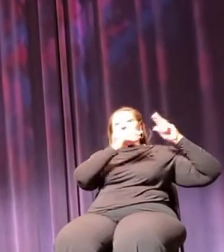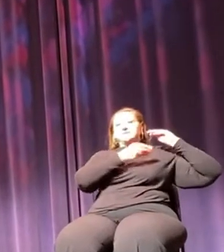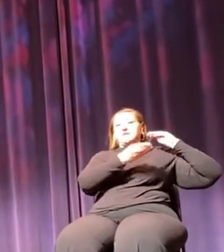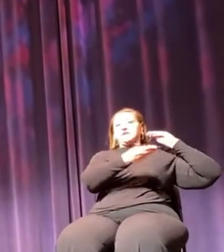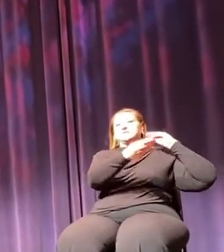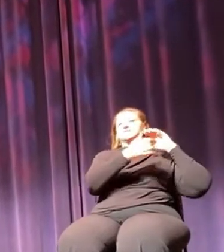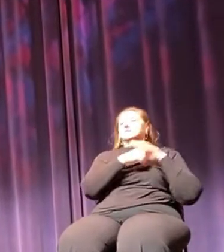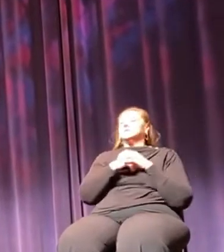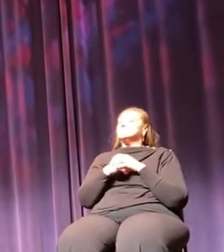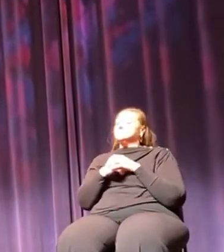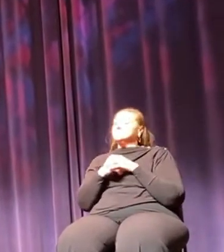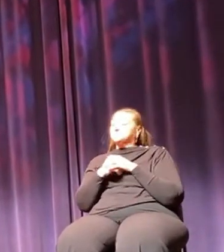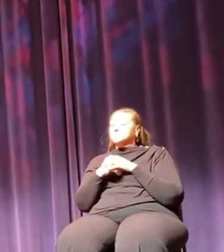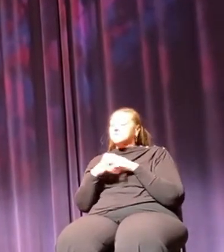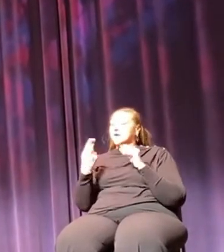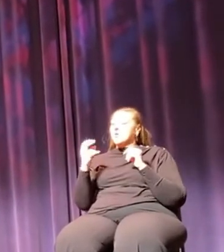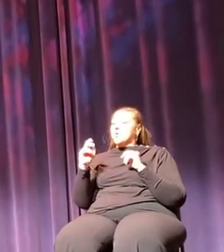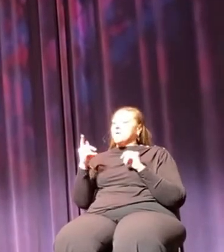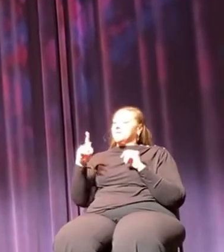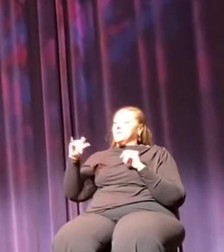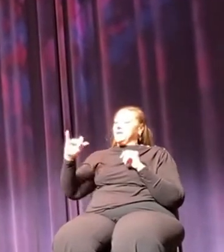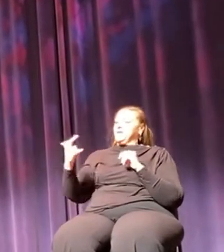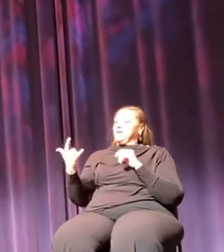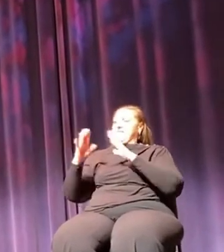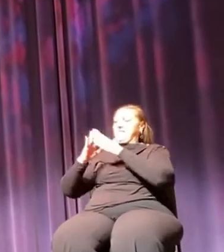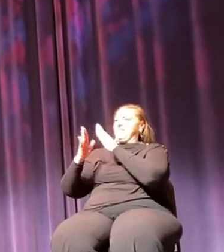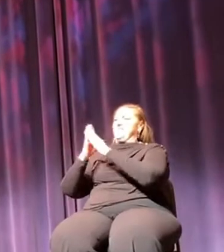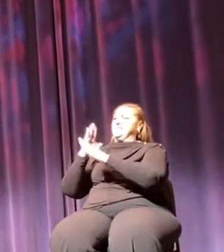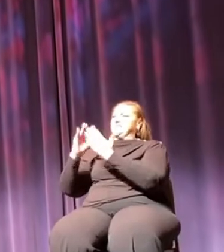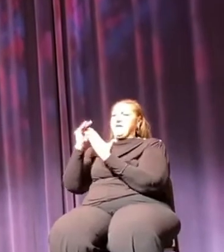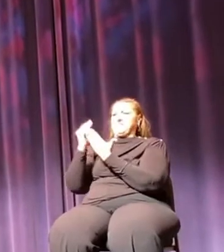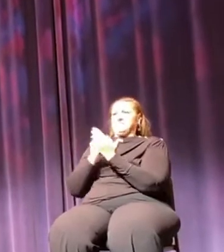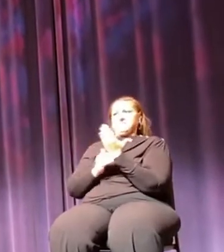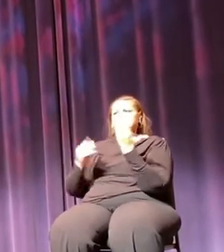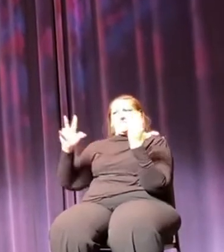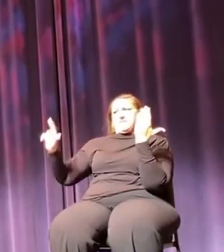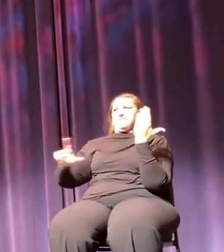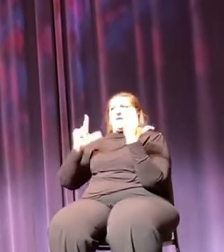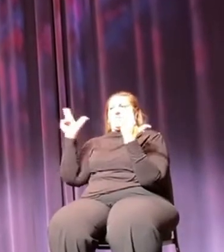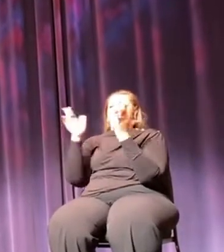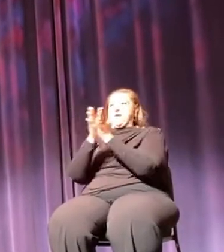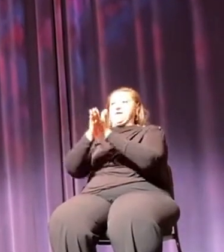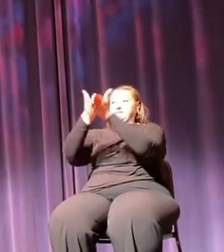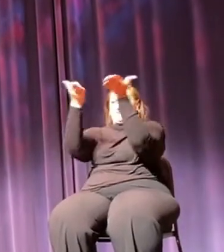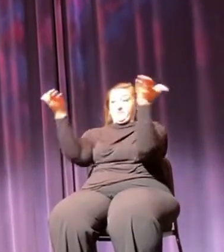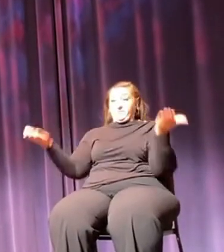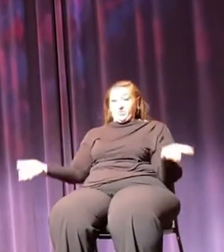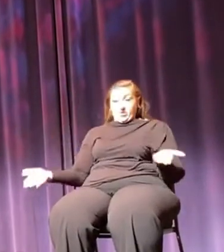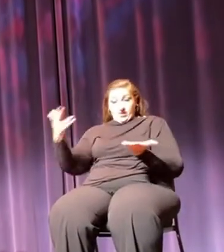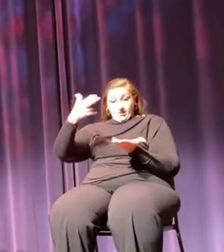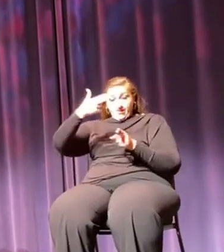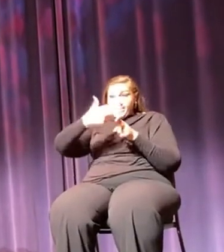In Hoiping, I finally find the town whose library has a genealogical book with the names of my ancestors.